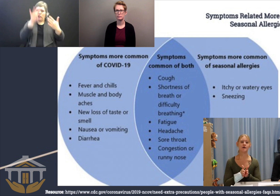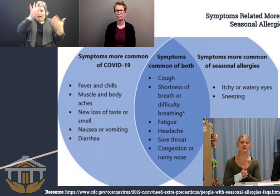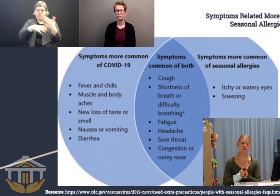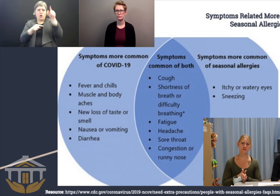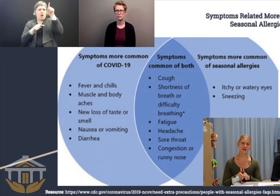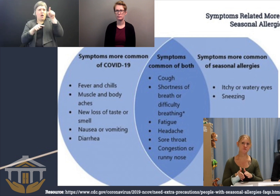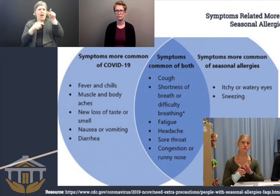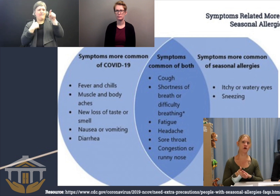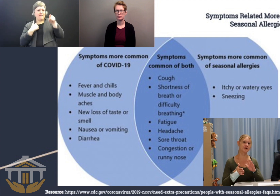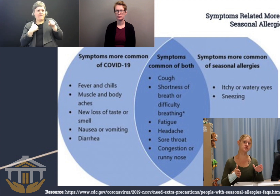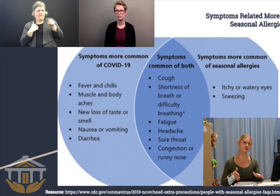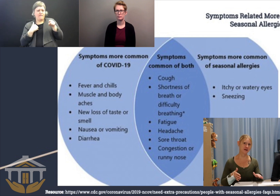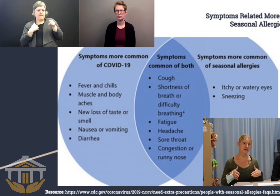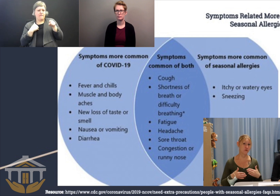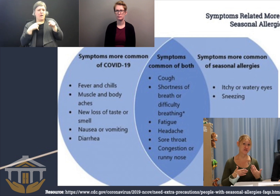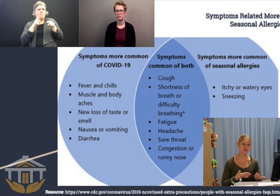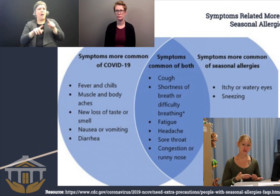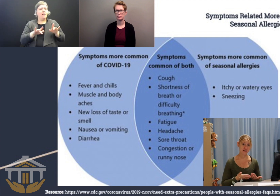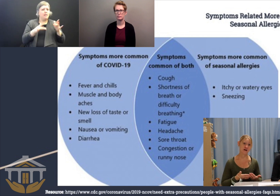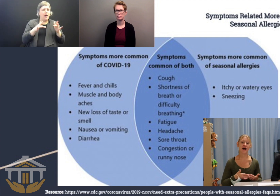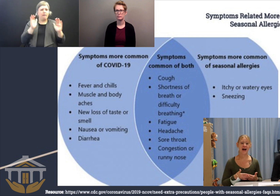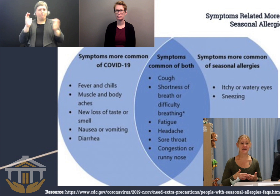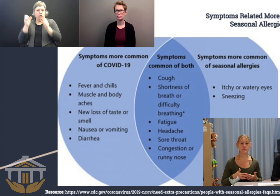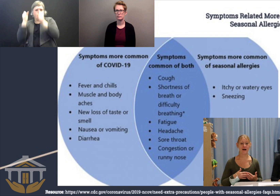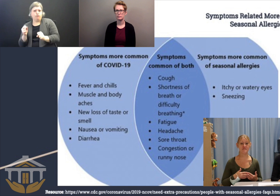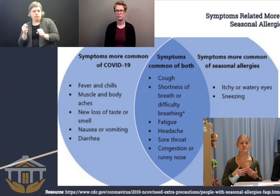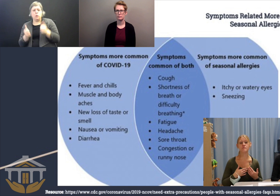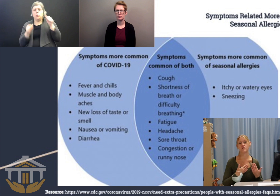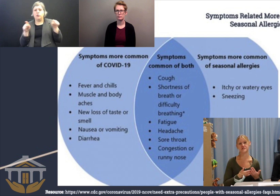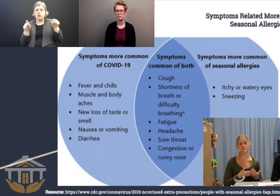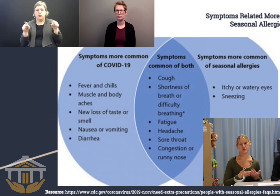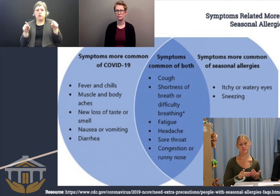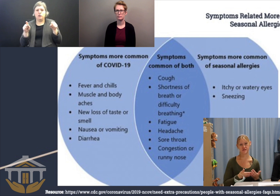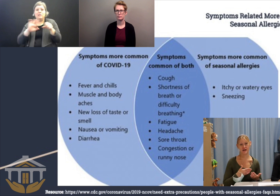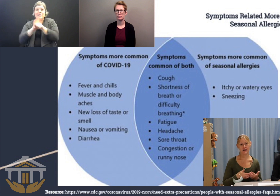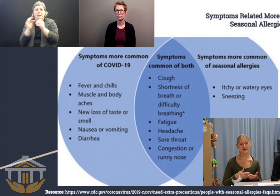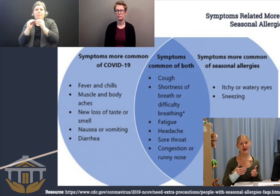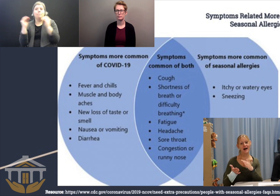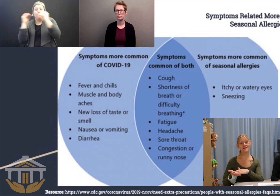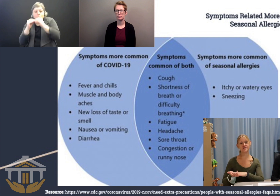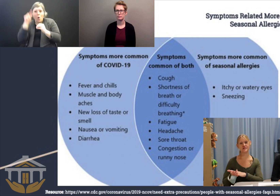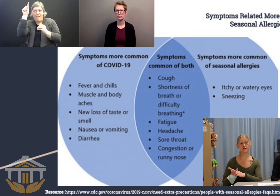but COVID is more extreme and more severe. And you have more symptoms and then allergies: